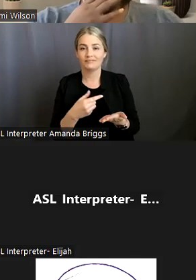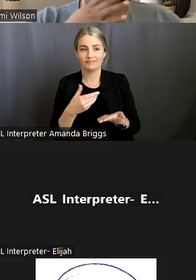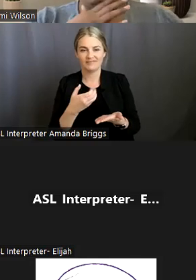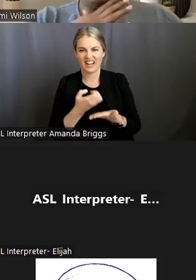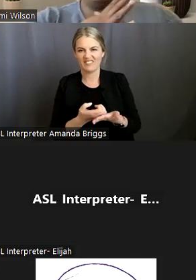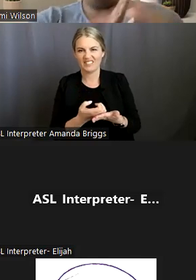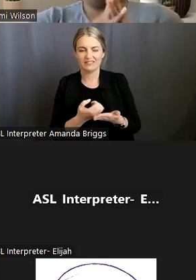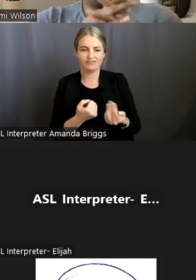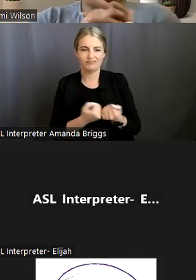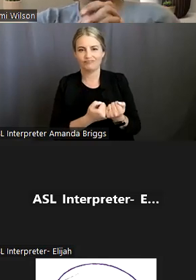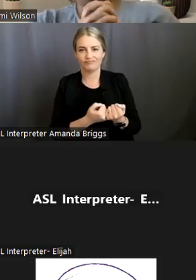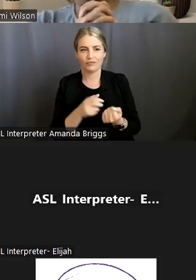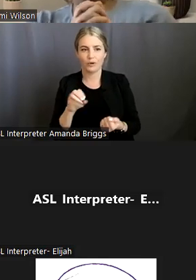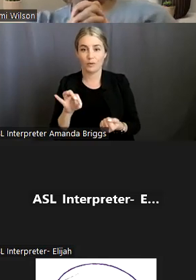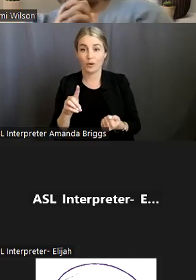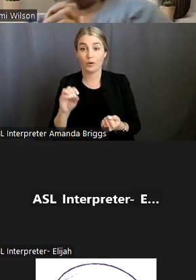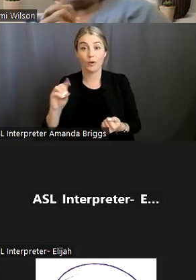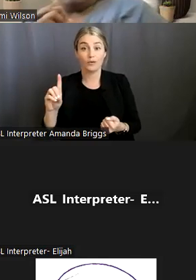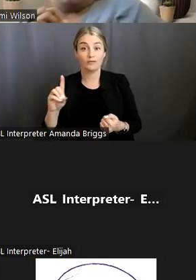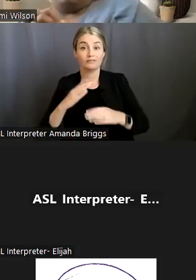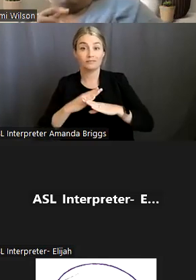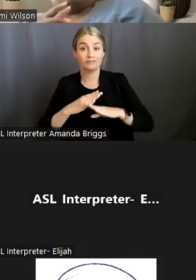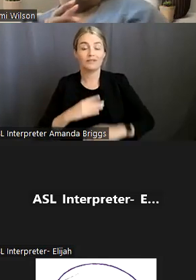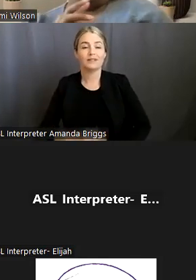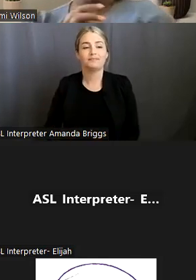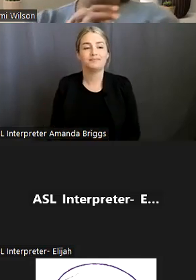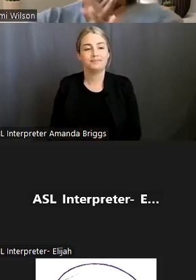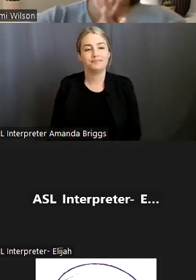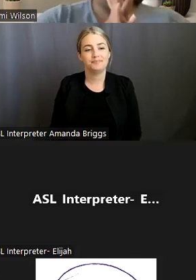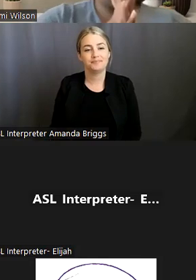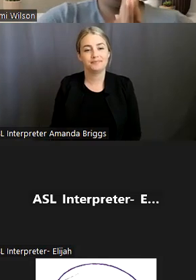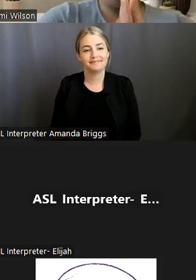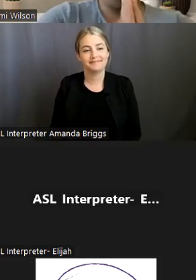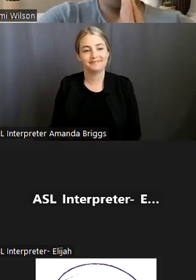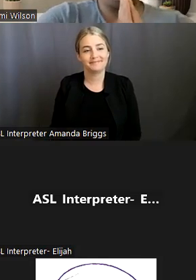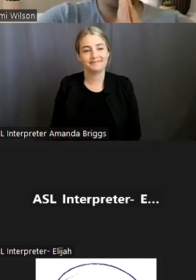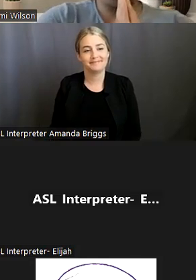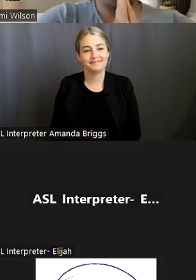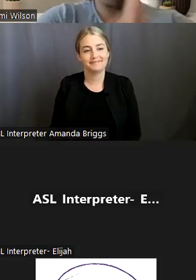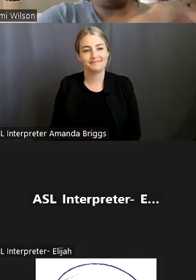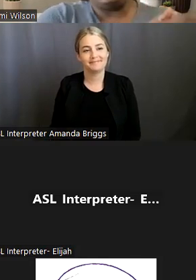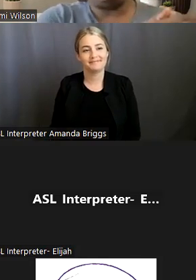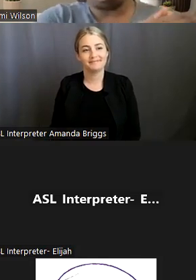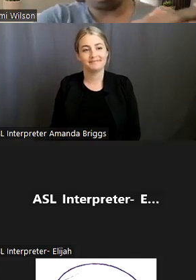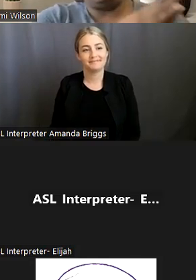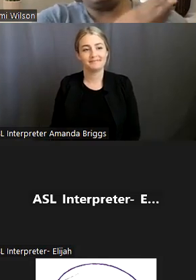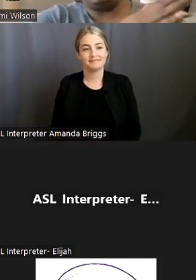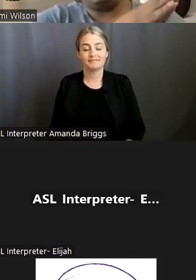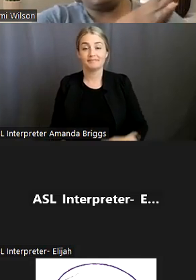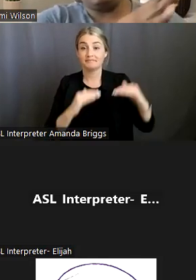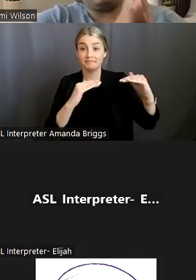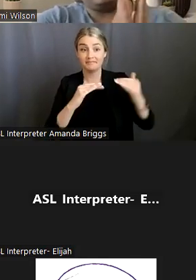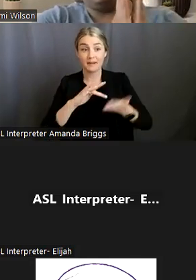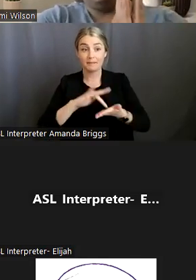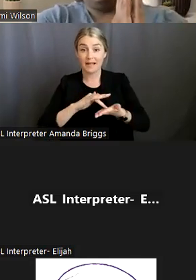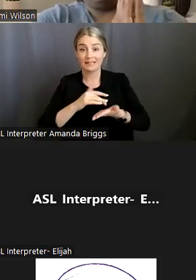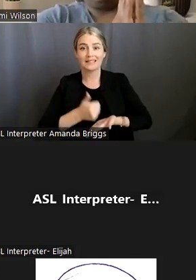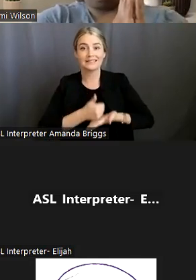Some of the most common forms is medication assisted recovery.